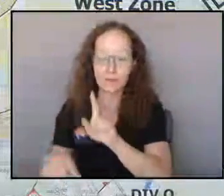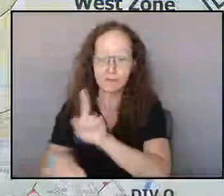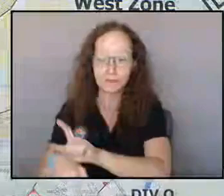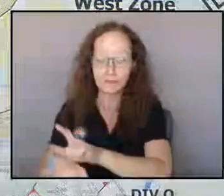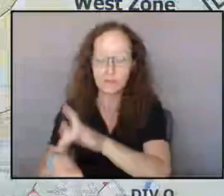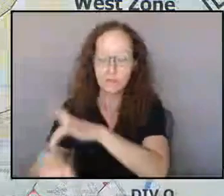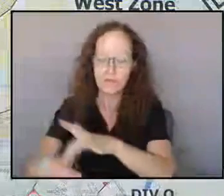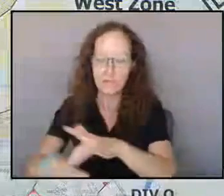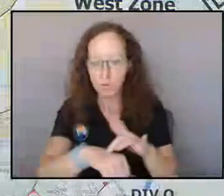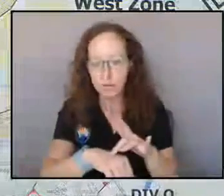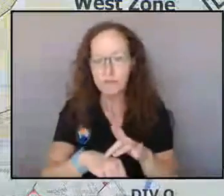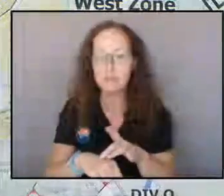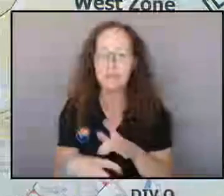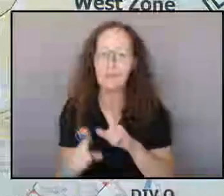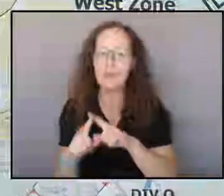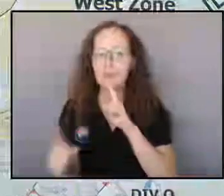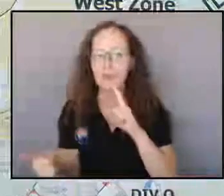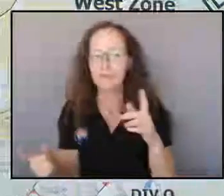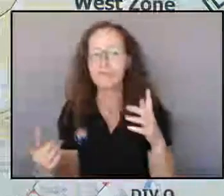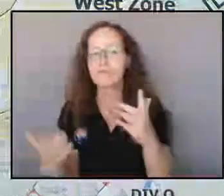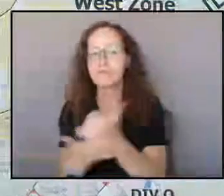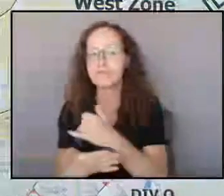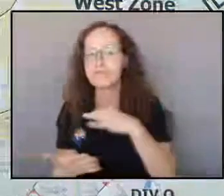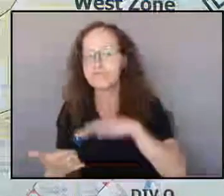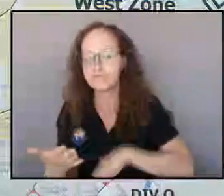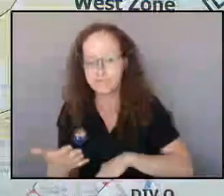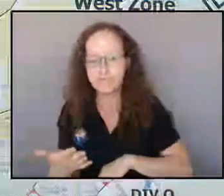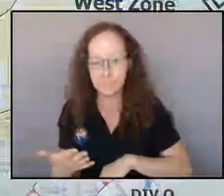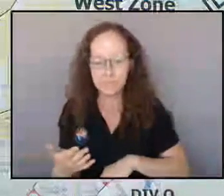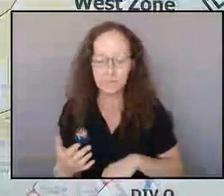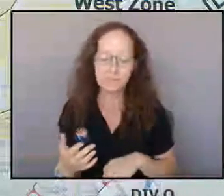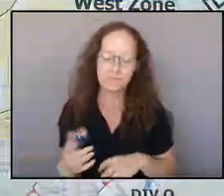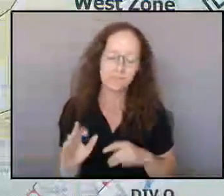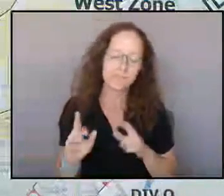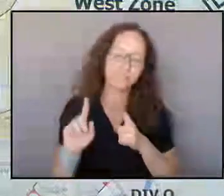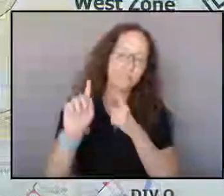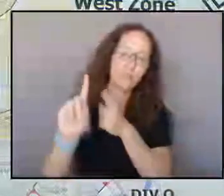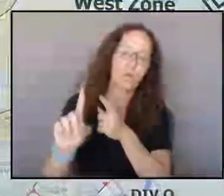RESOURCES ADDED THE BENEFIT THAT WE DESIRED OUT OF THE